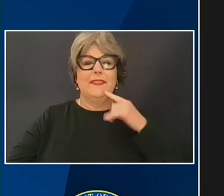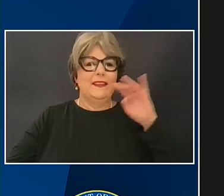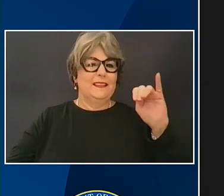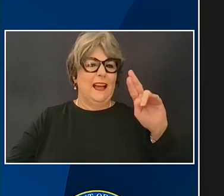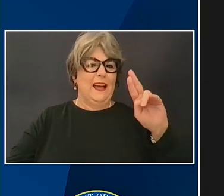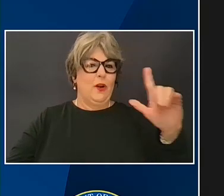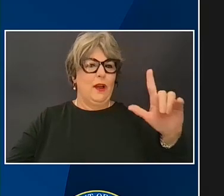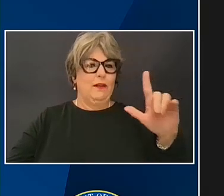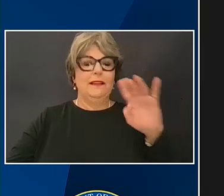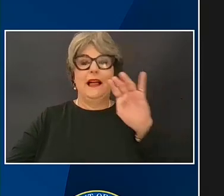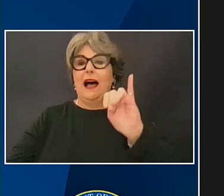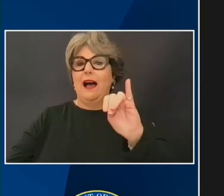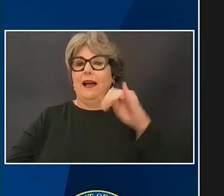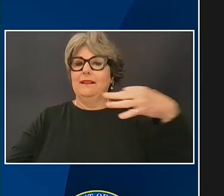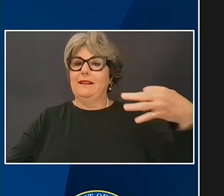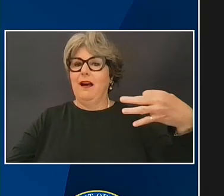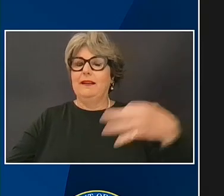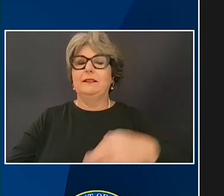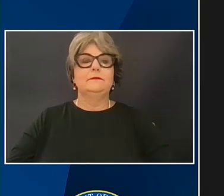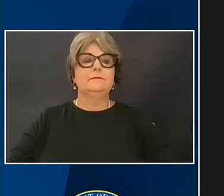. Let's see a show of thumbs.